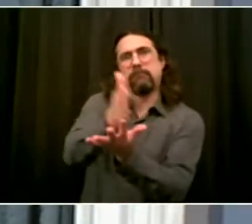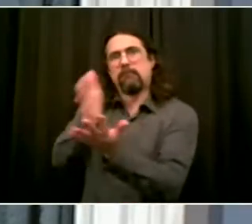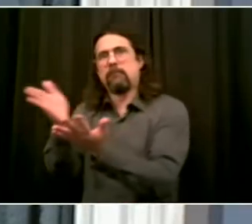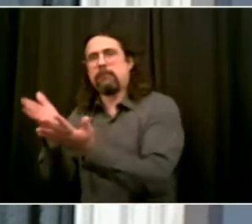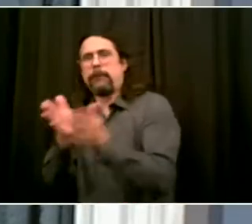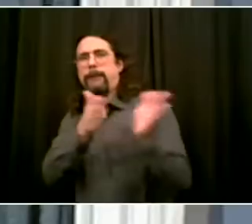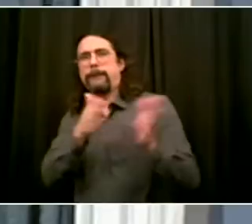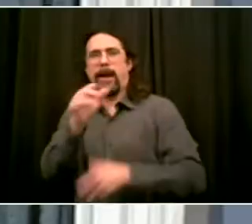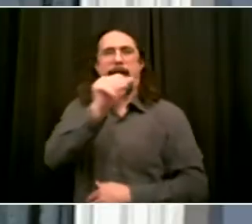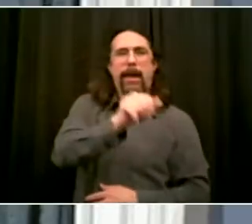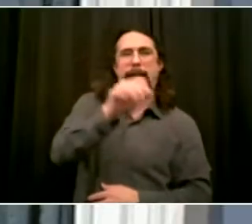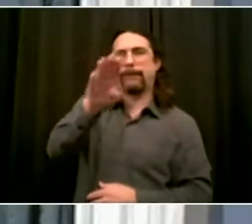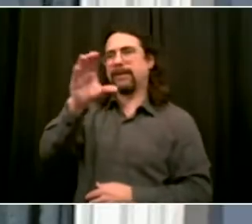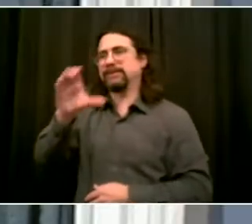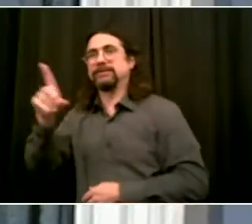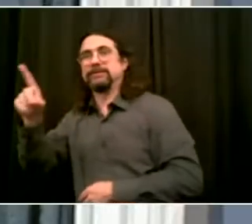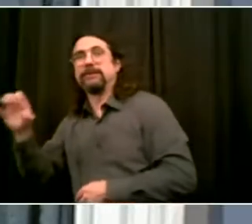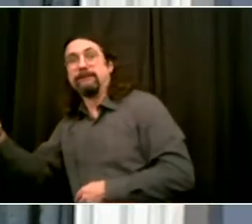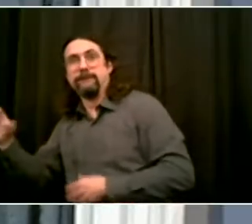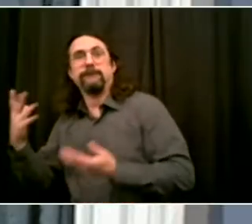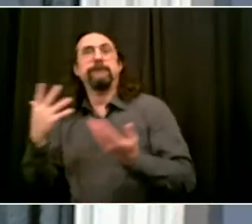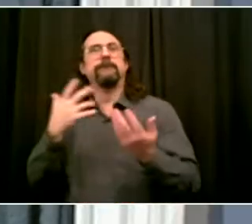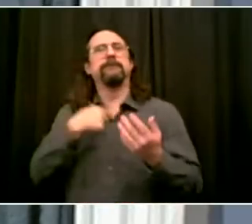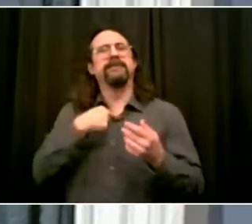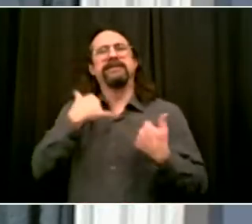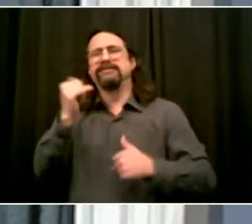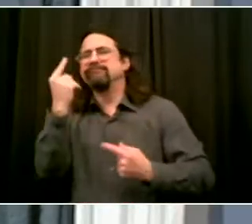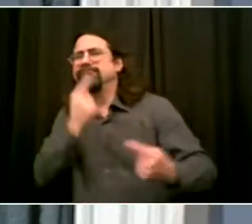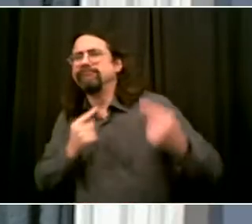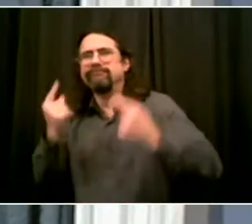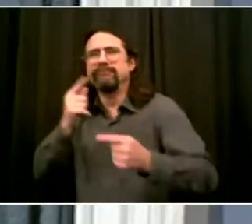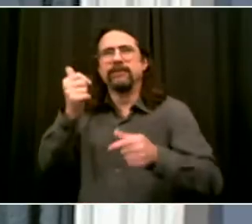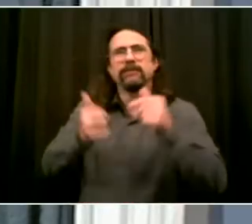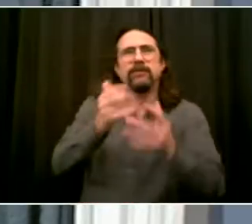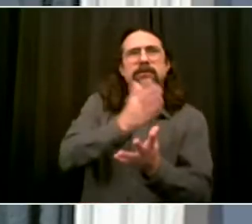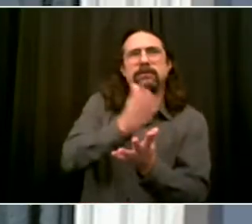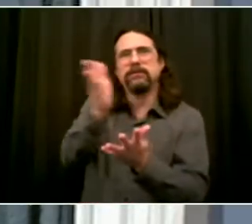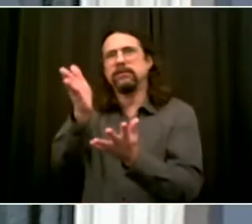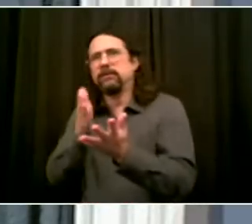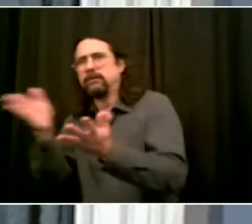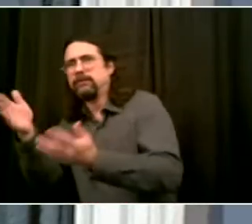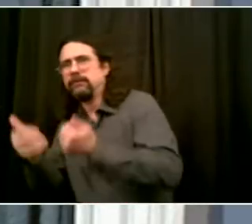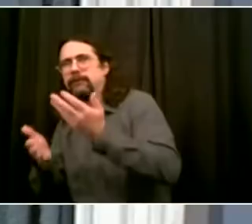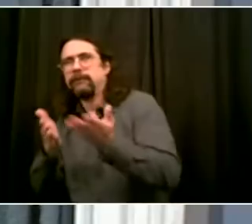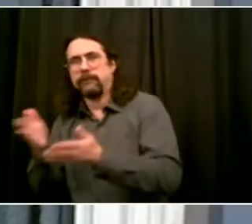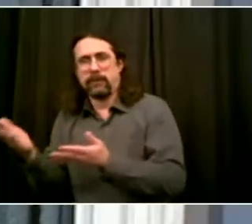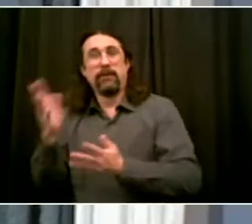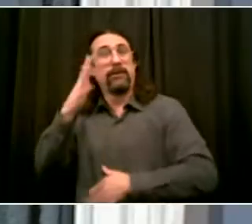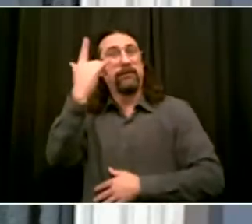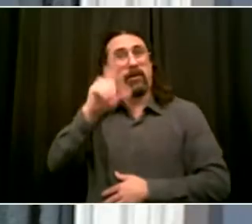THAT THE FEDERAL L GOVERNMENT, STATE GOVERNMENT AND LOCALAL